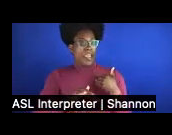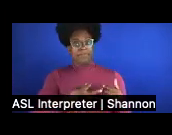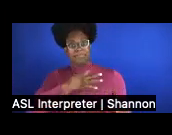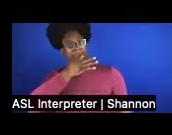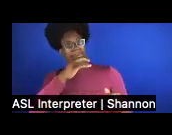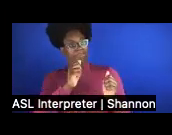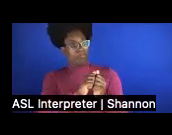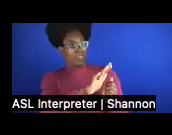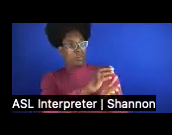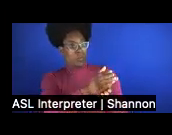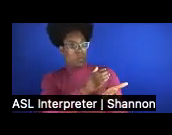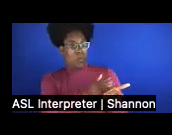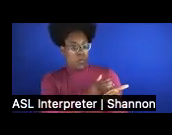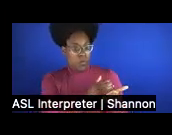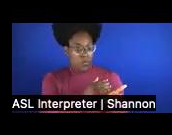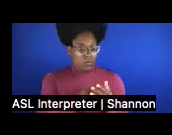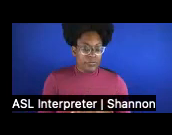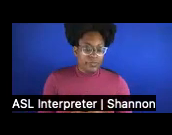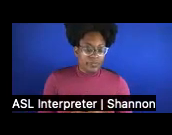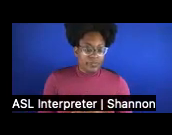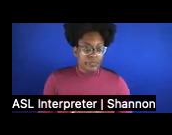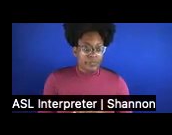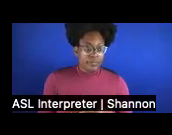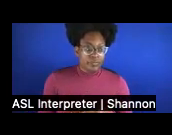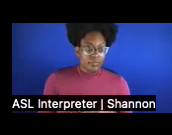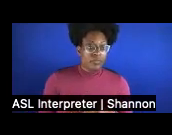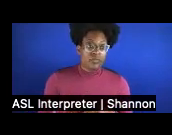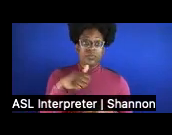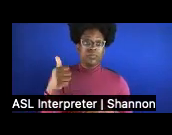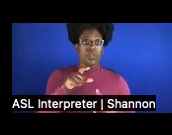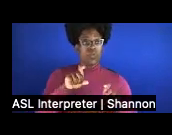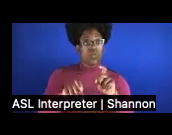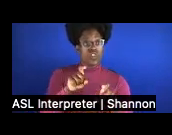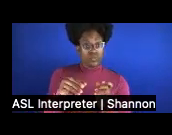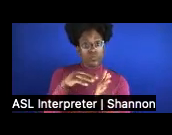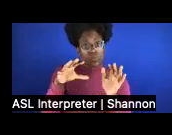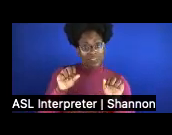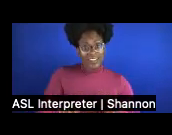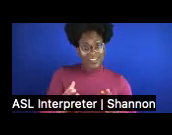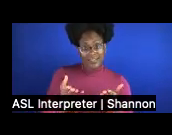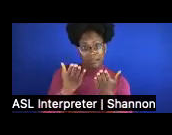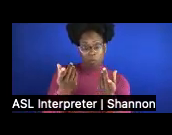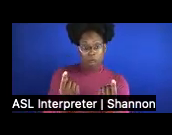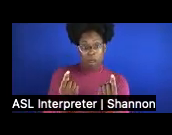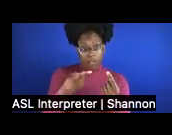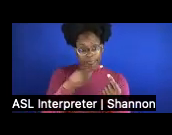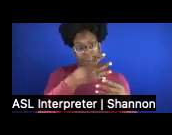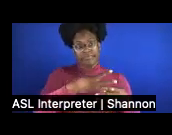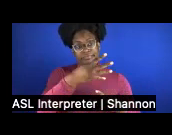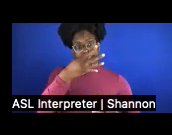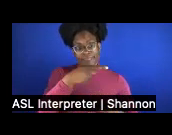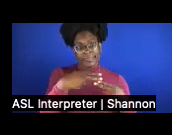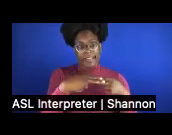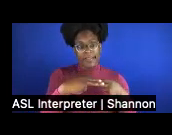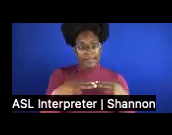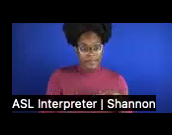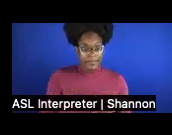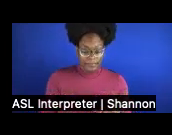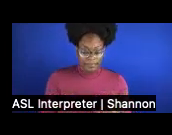Types of questions that students can submit: students can ask about the prompts,